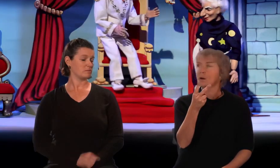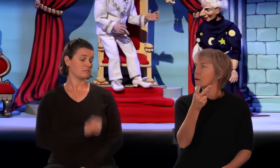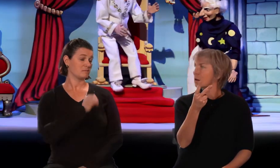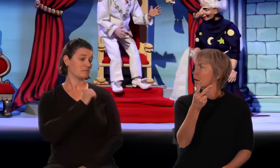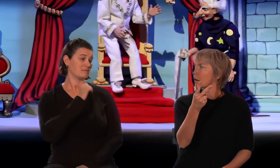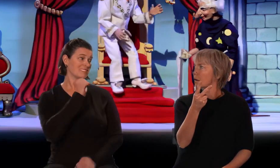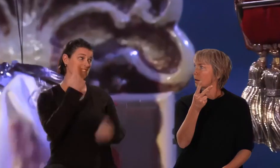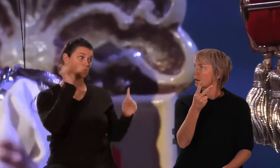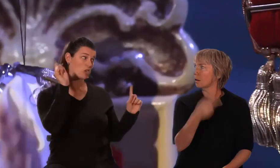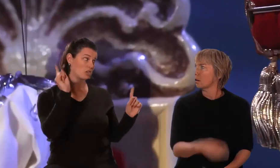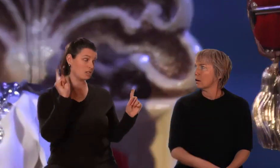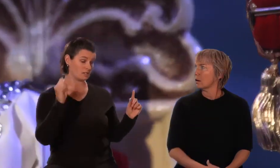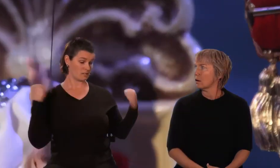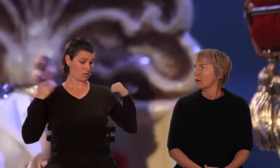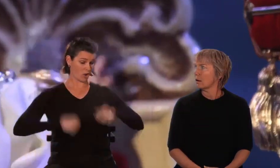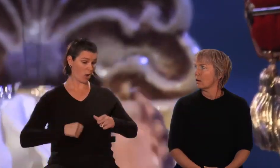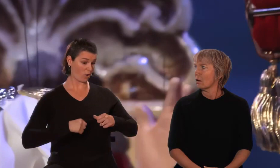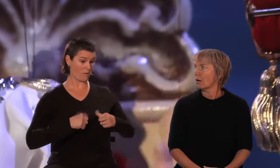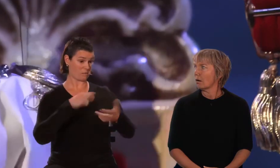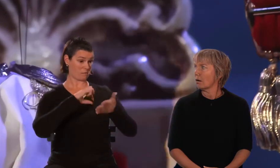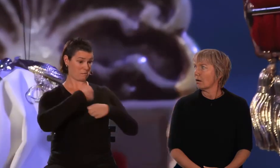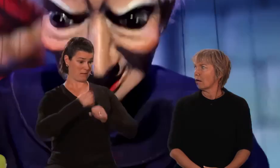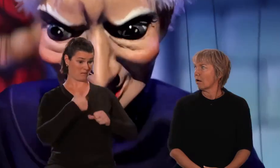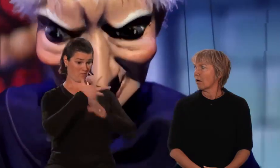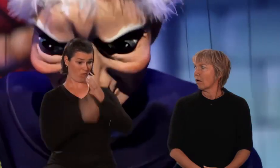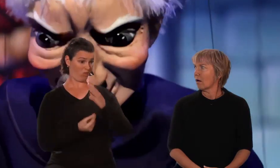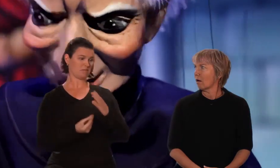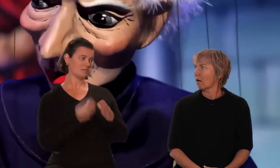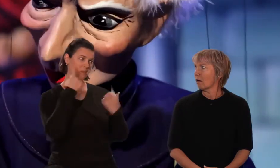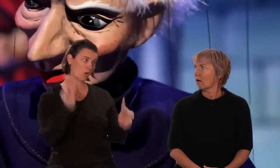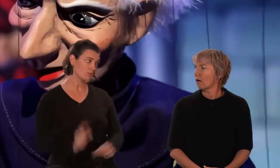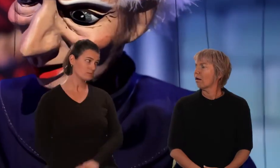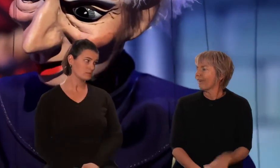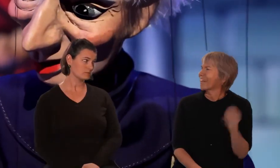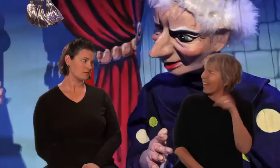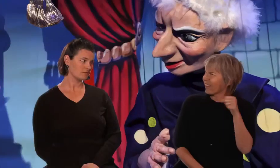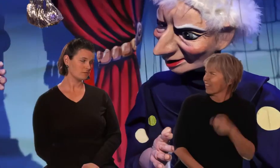The cloak of invisibility didn't work. [wizard] Yes, it did. (piano notes play) [King] No, it didn't. (piano notes play)